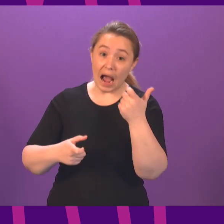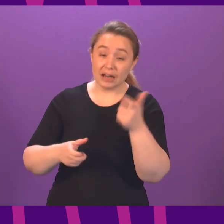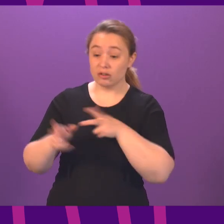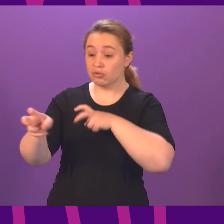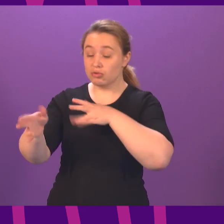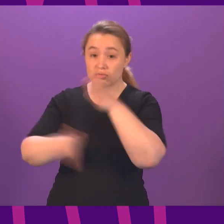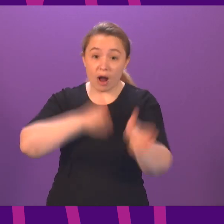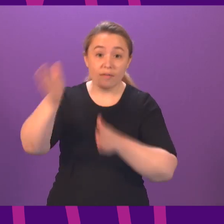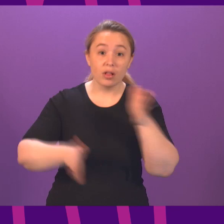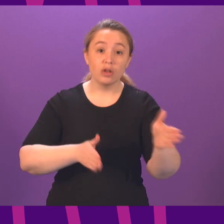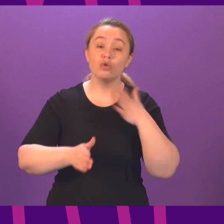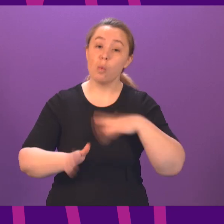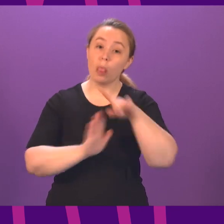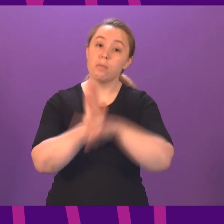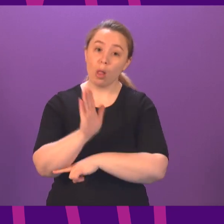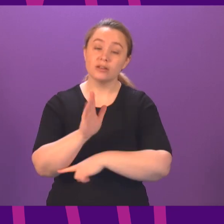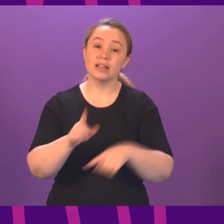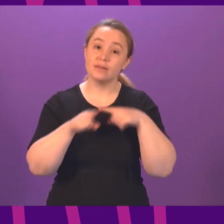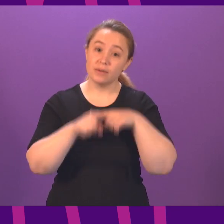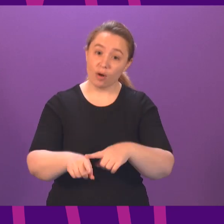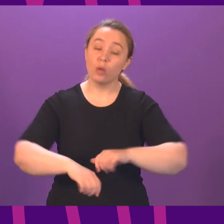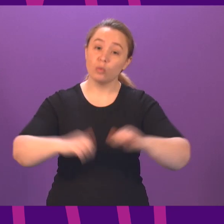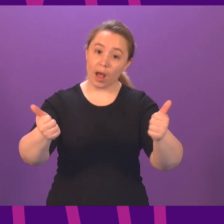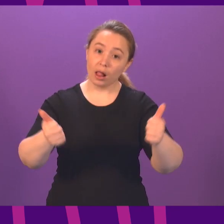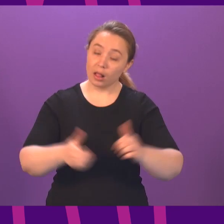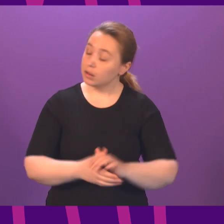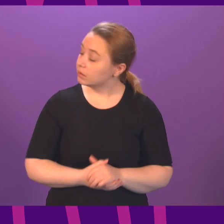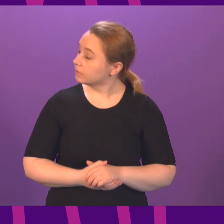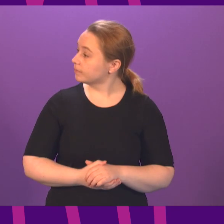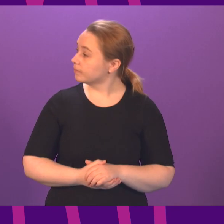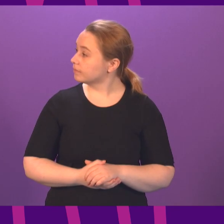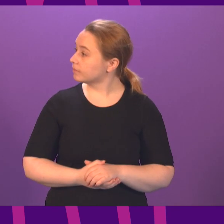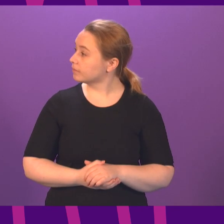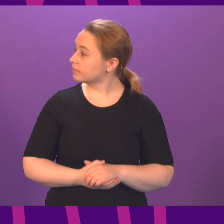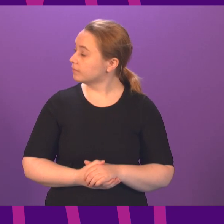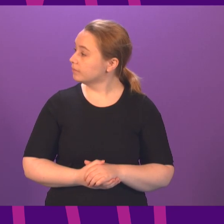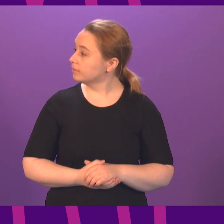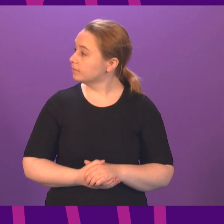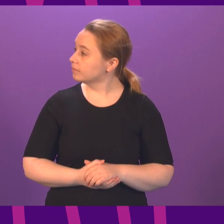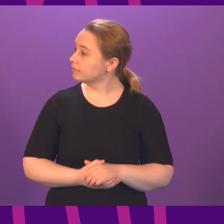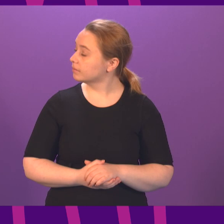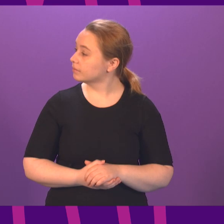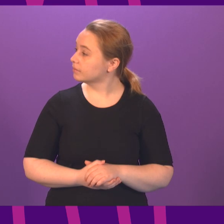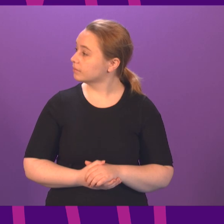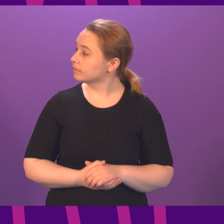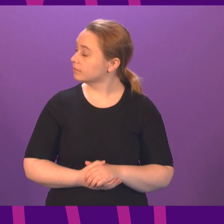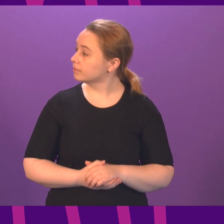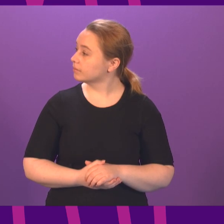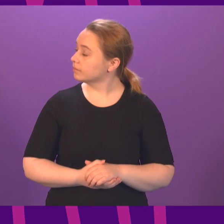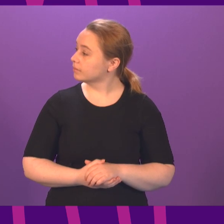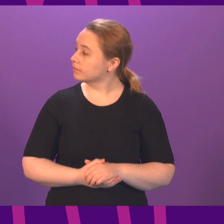Elaine Smith (Central Scotland) (Lab): My question is a supplementary to question